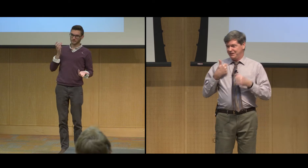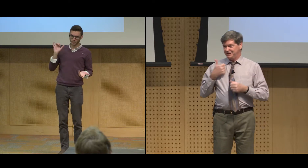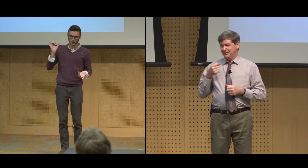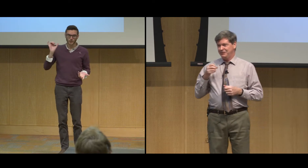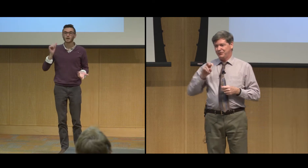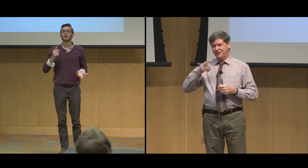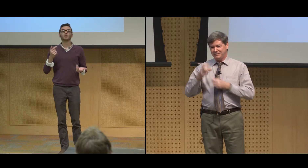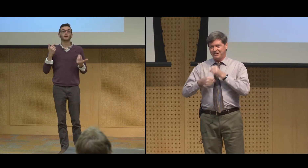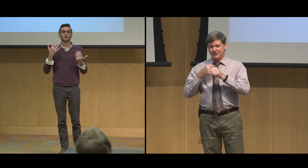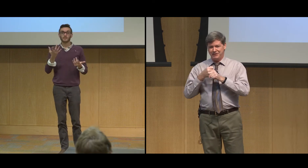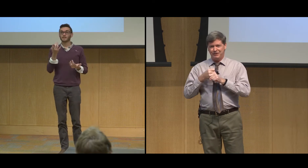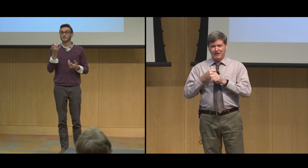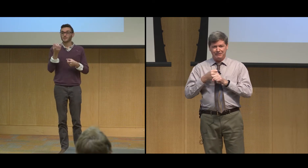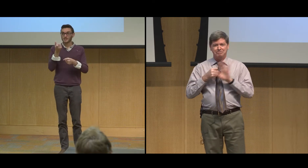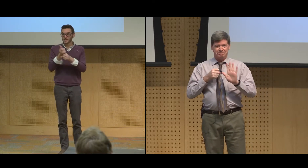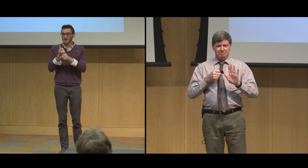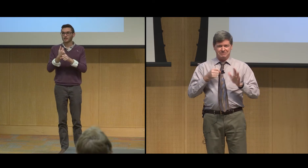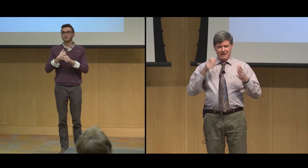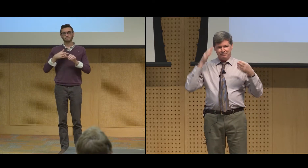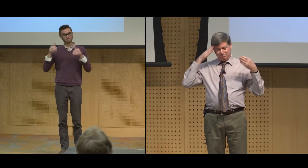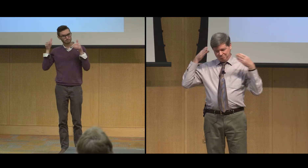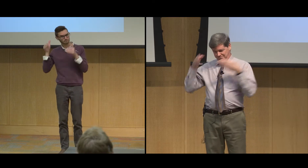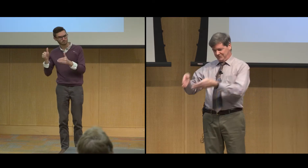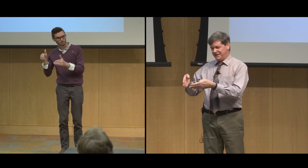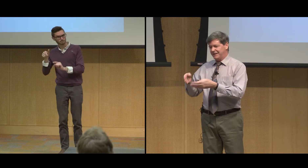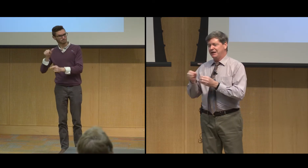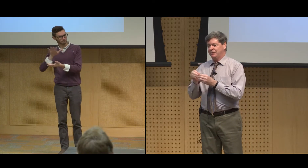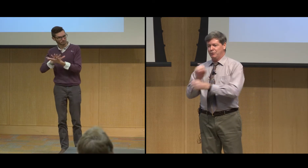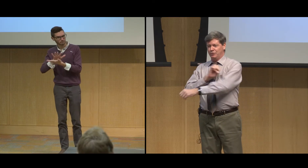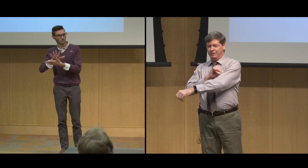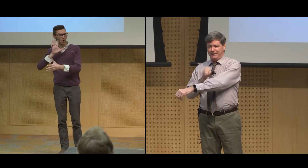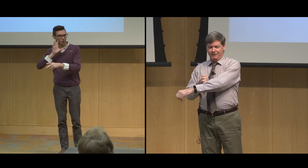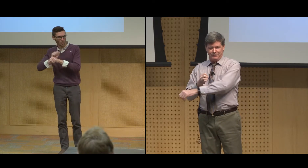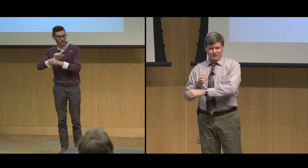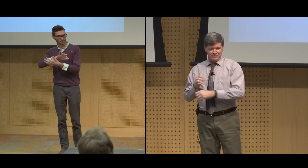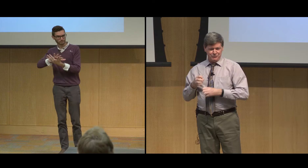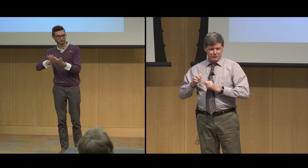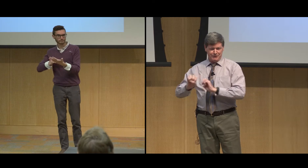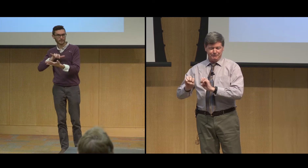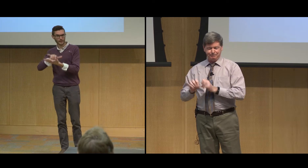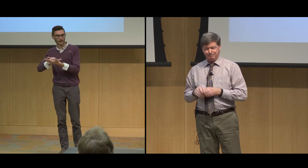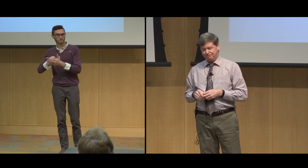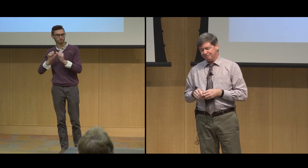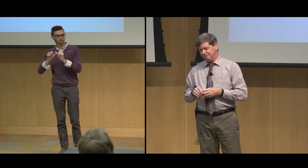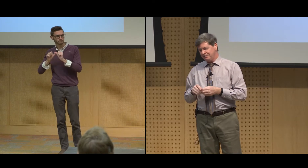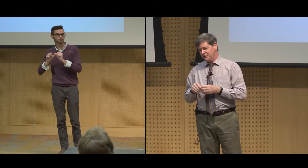and I was not happy with myself. So my second year, I kind of dedicated more of my efforts